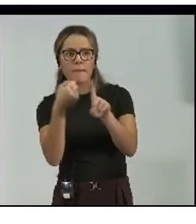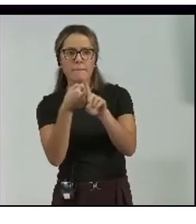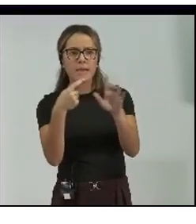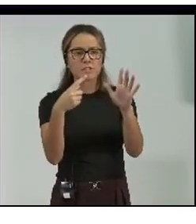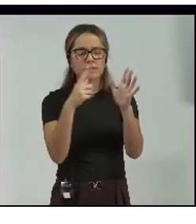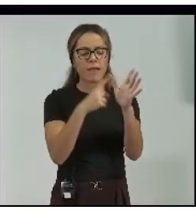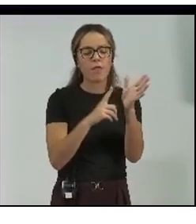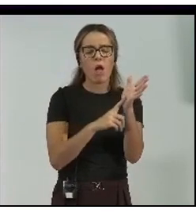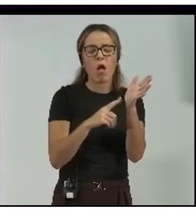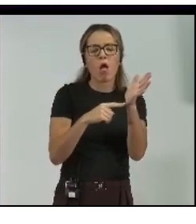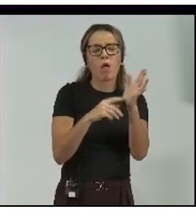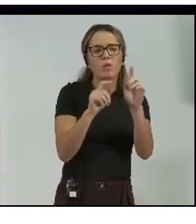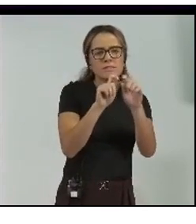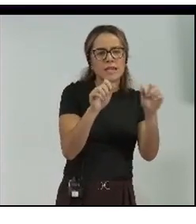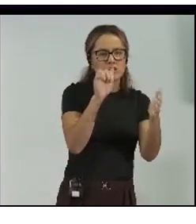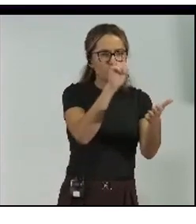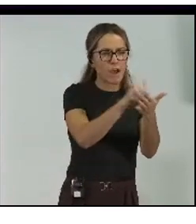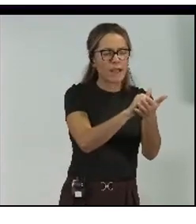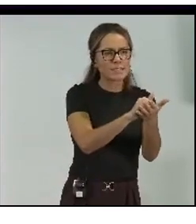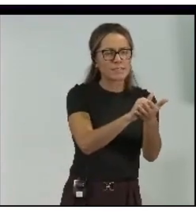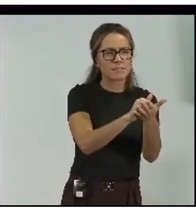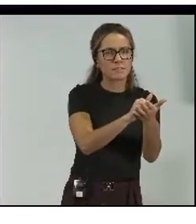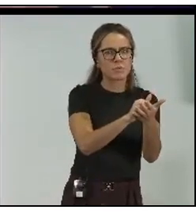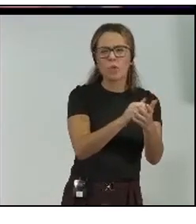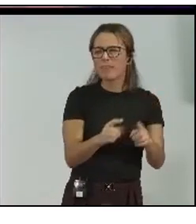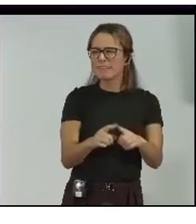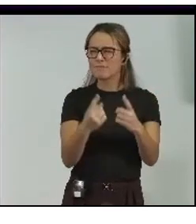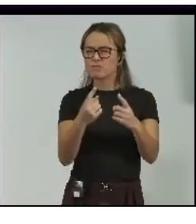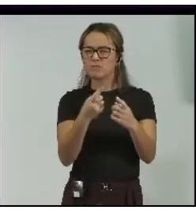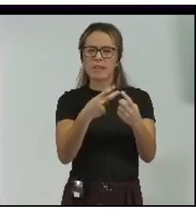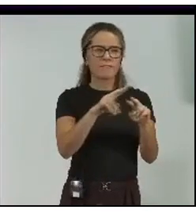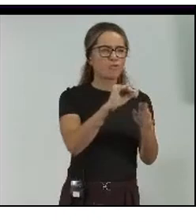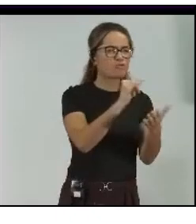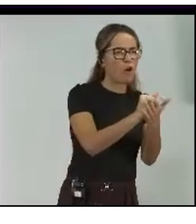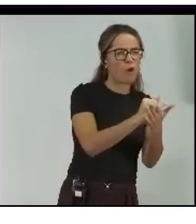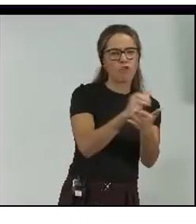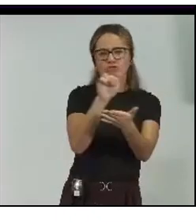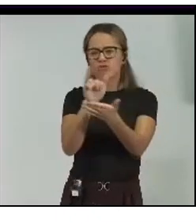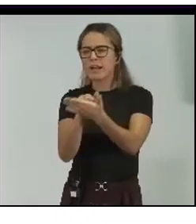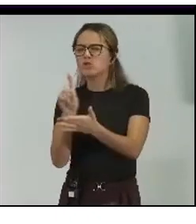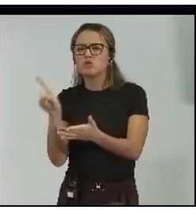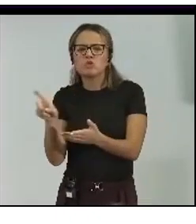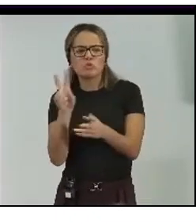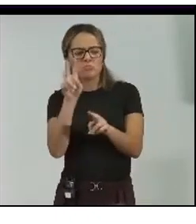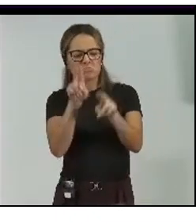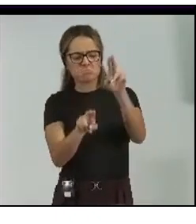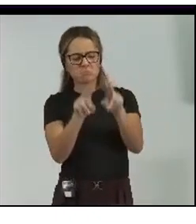What's the tangible difference when you do get it right? That's yeah, that's a really good question.